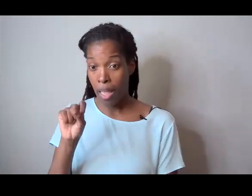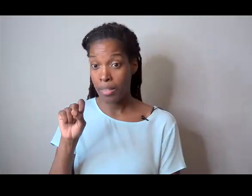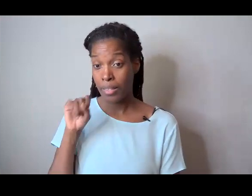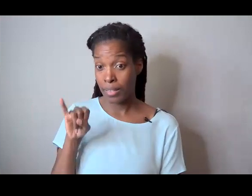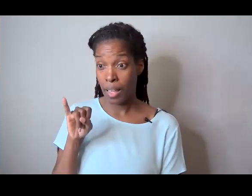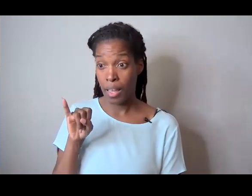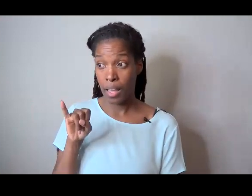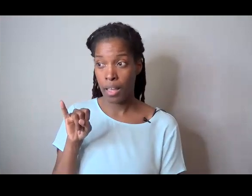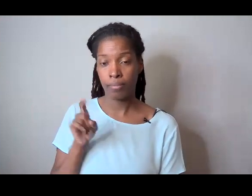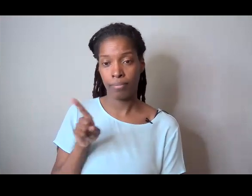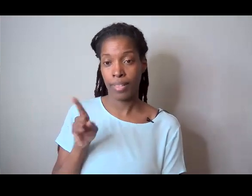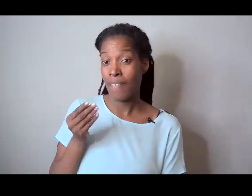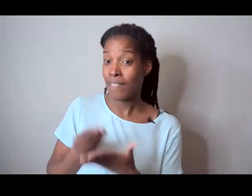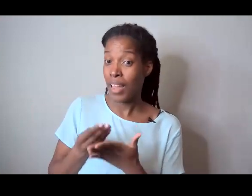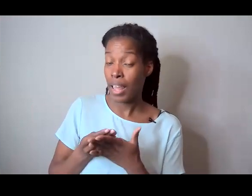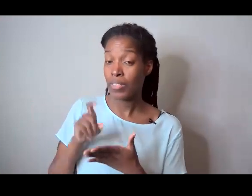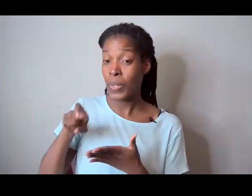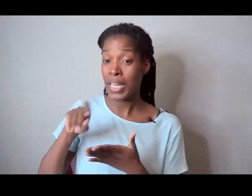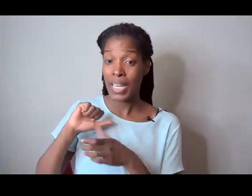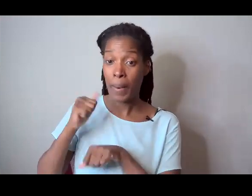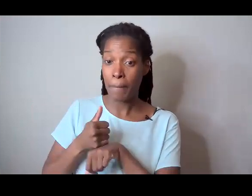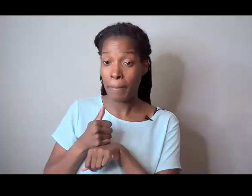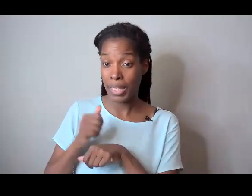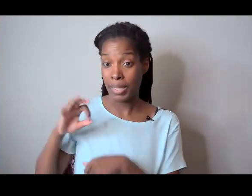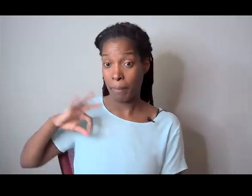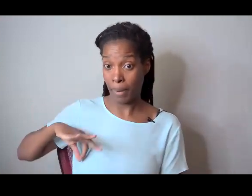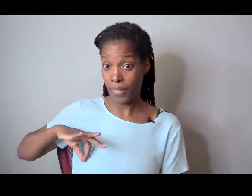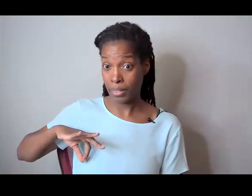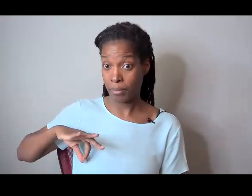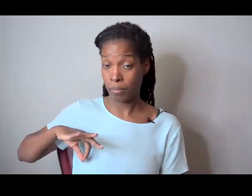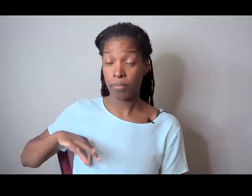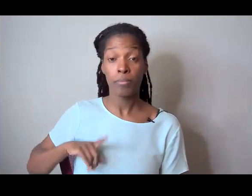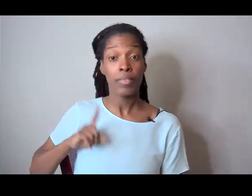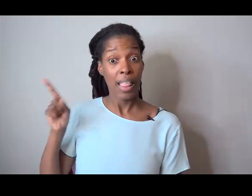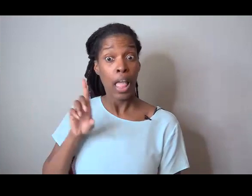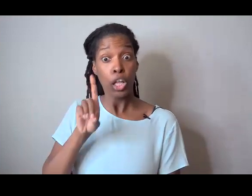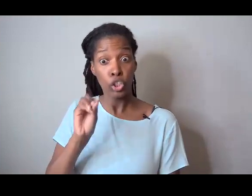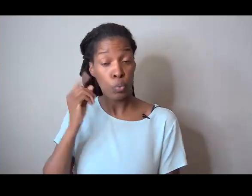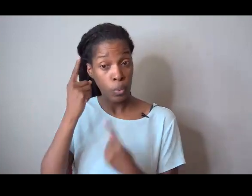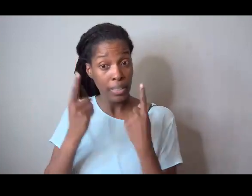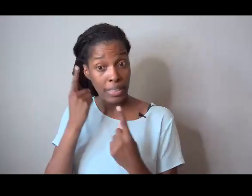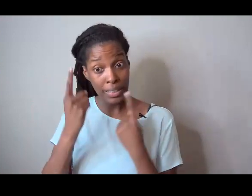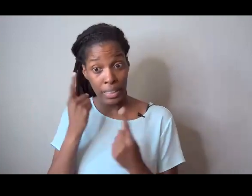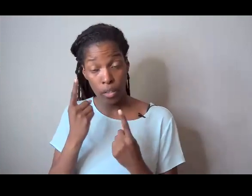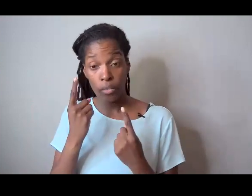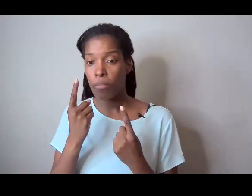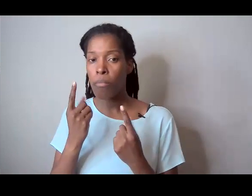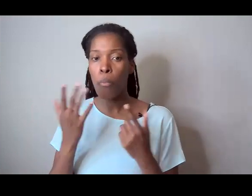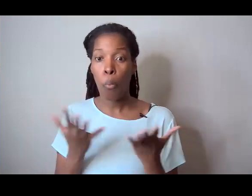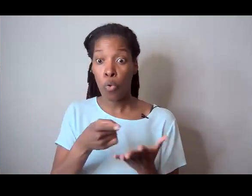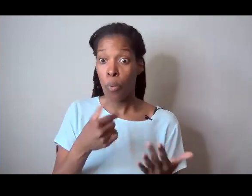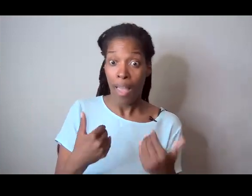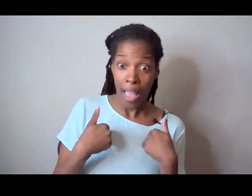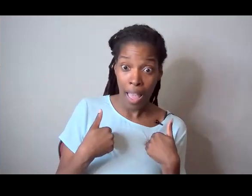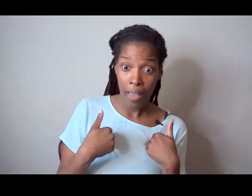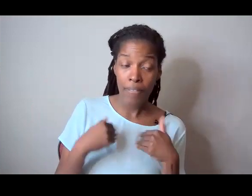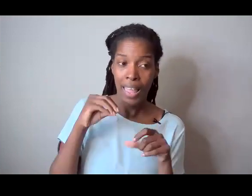SSI is a financial-need base benefit and they take into account what you have in resources.